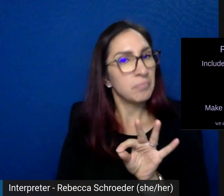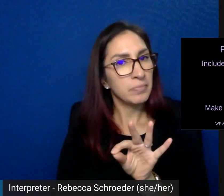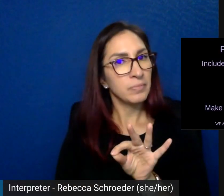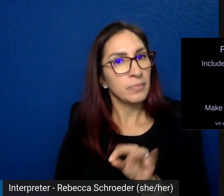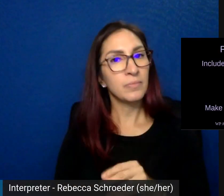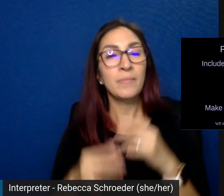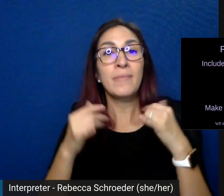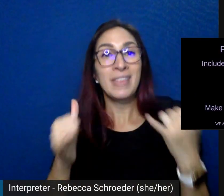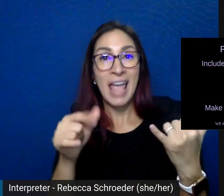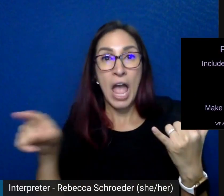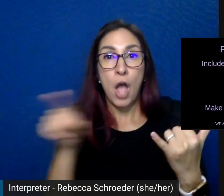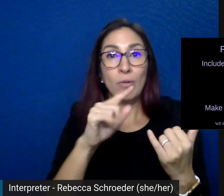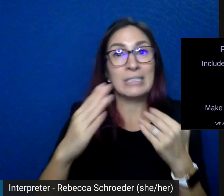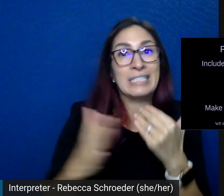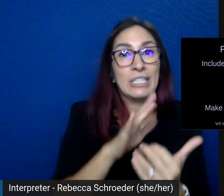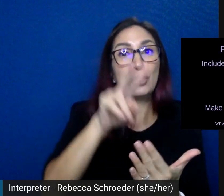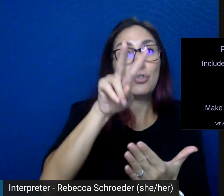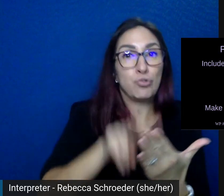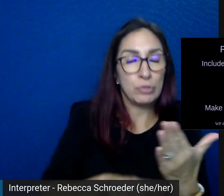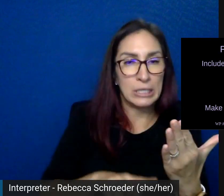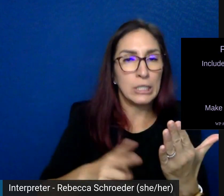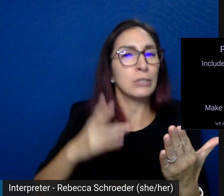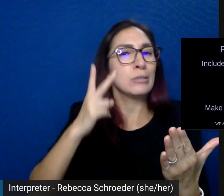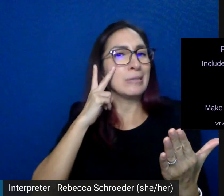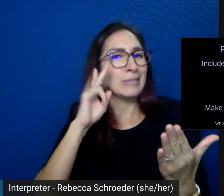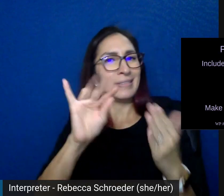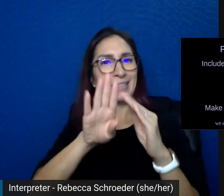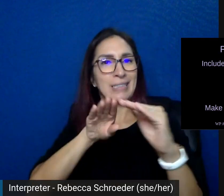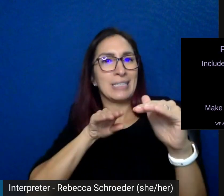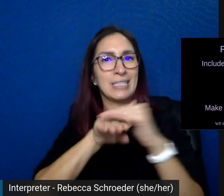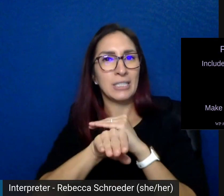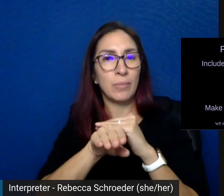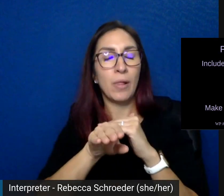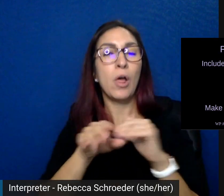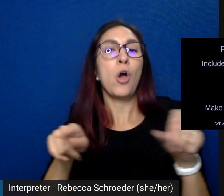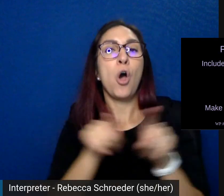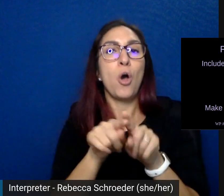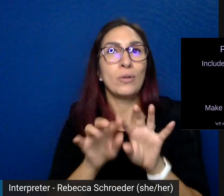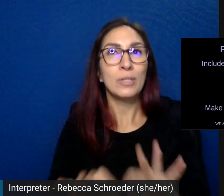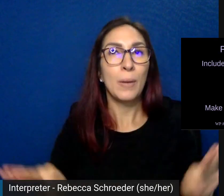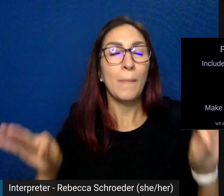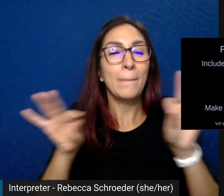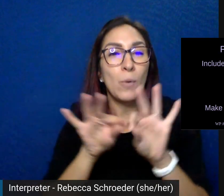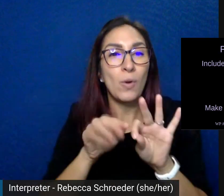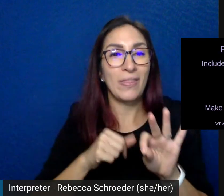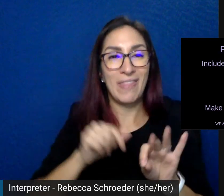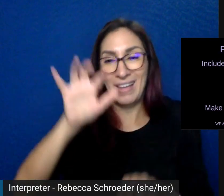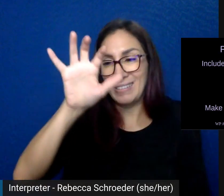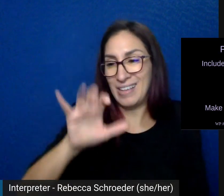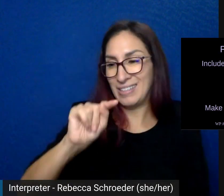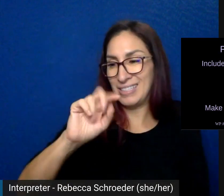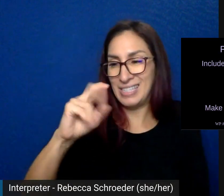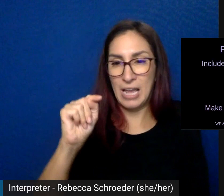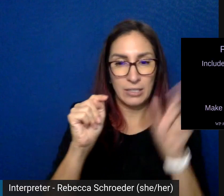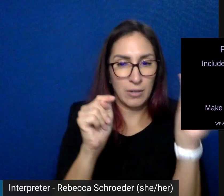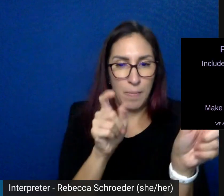you want to make sure there's enough space in the text on the side, between the letters and the paragraphs.